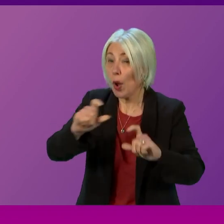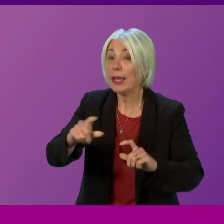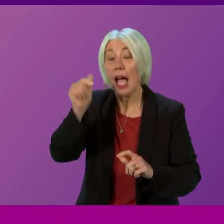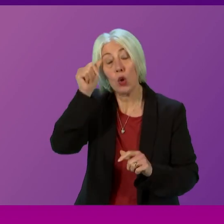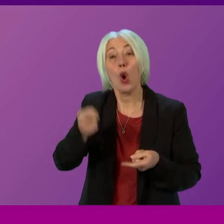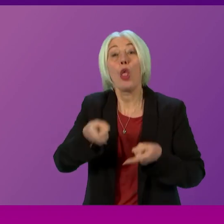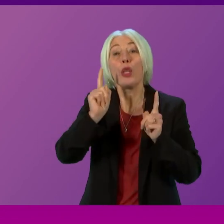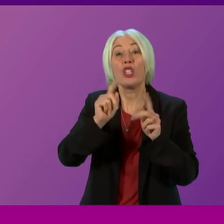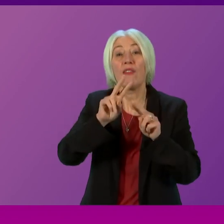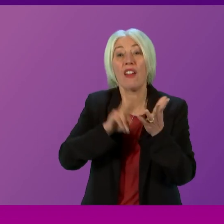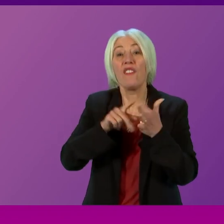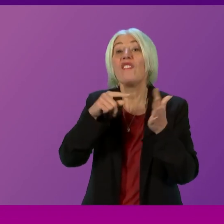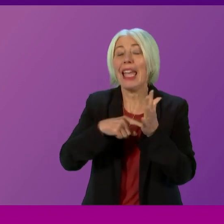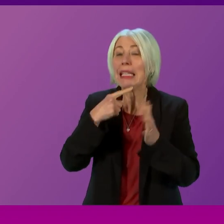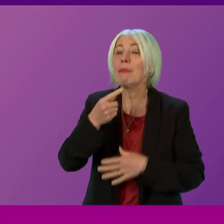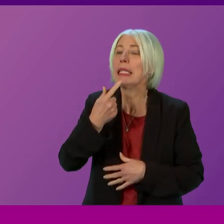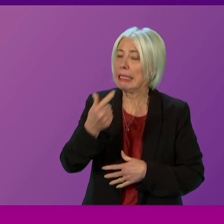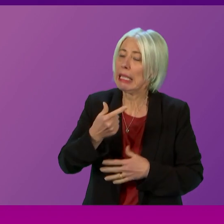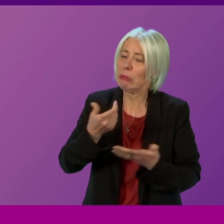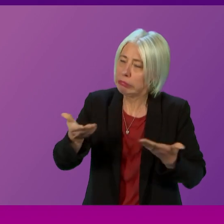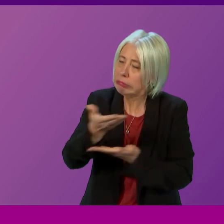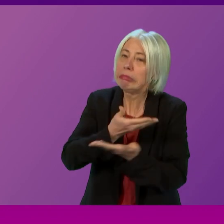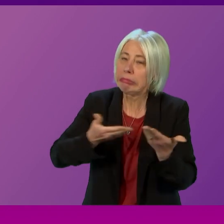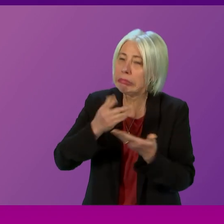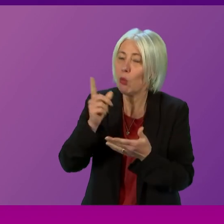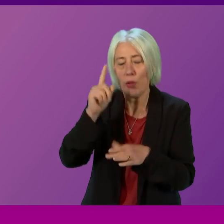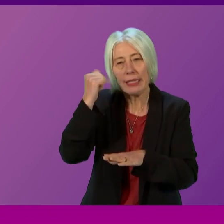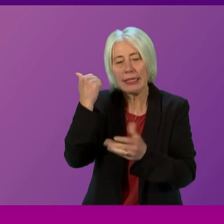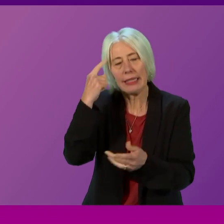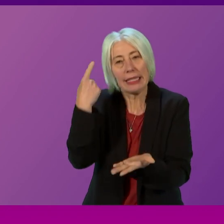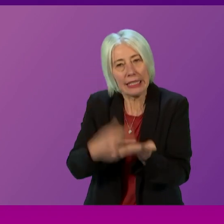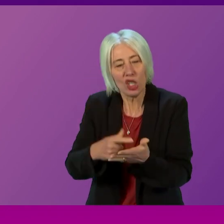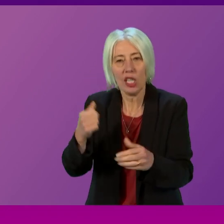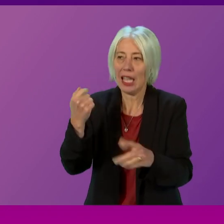chief vet has spoken at length on the basis of the decisions that we have taken so far.